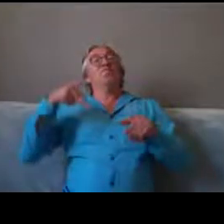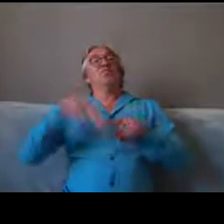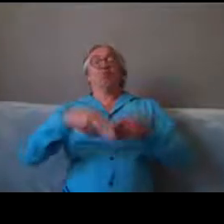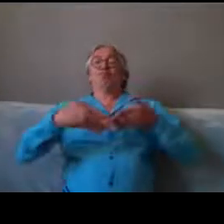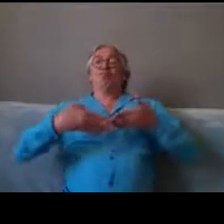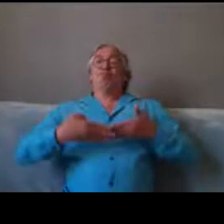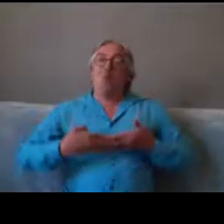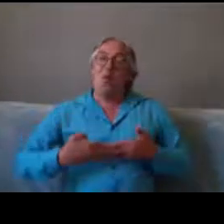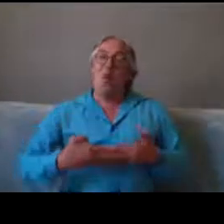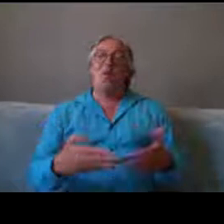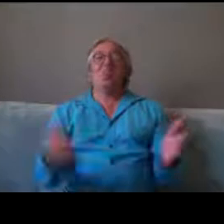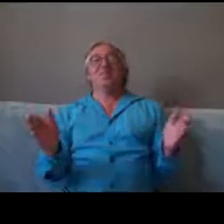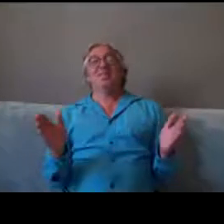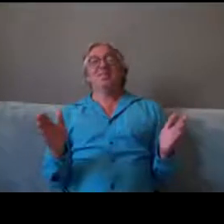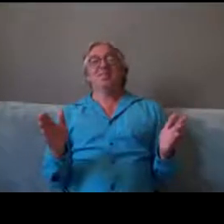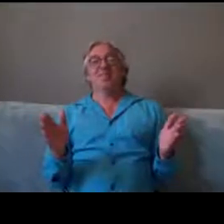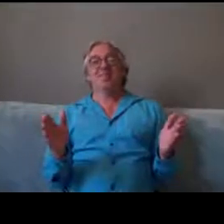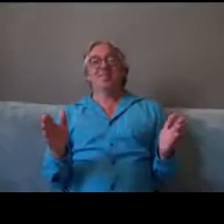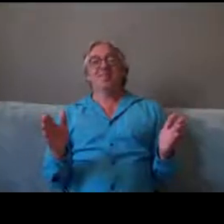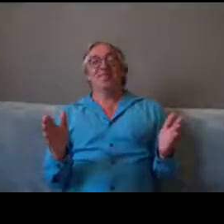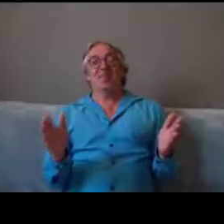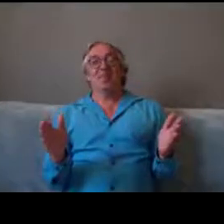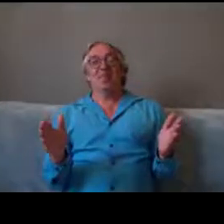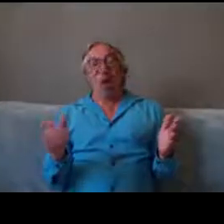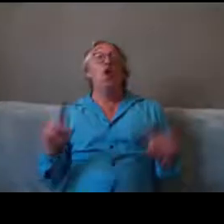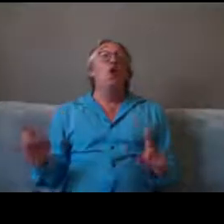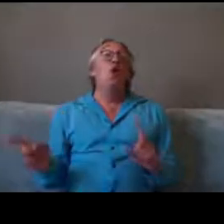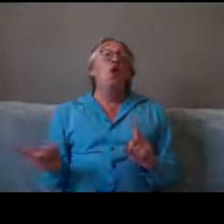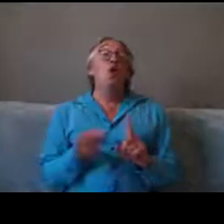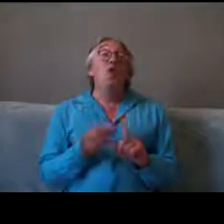I'll introduce him later, and we'll have two students